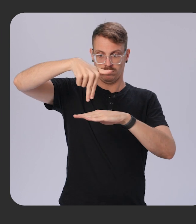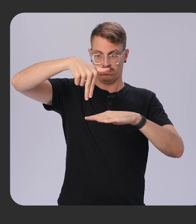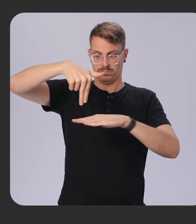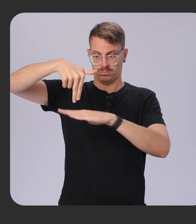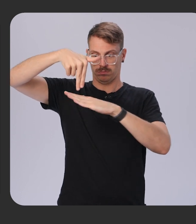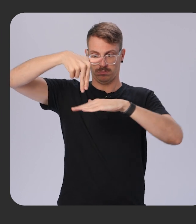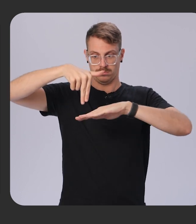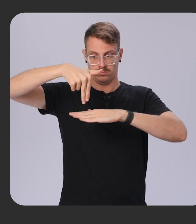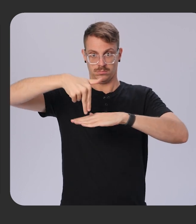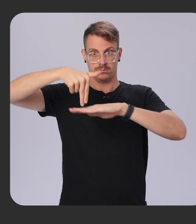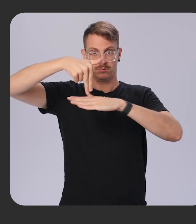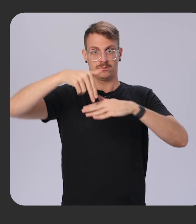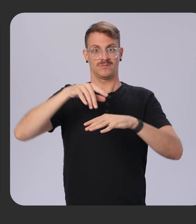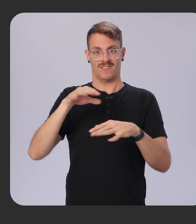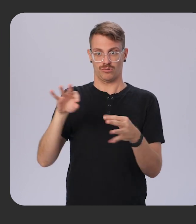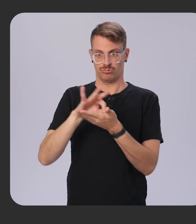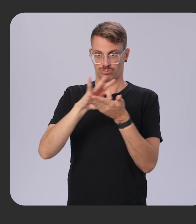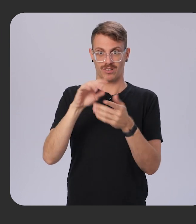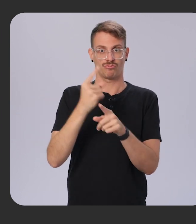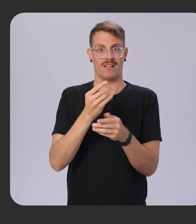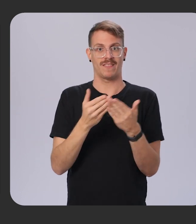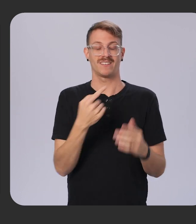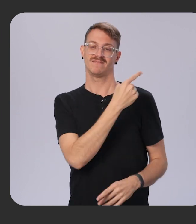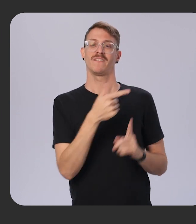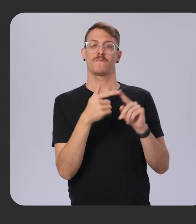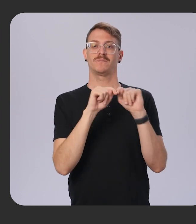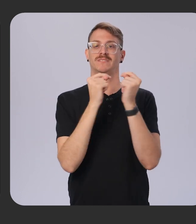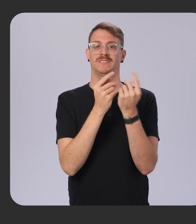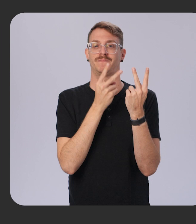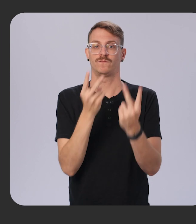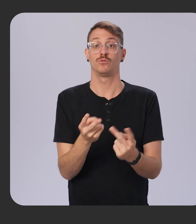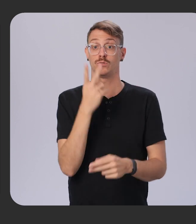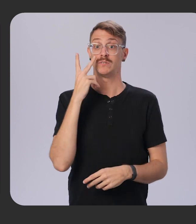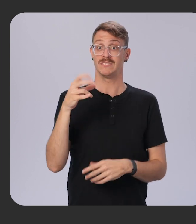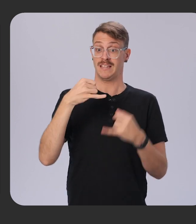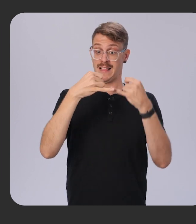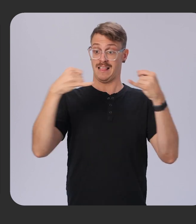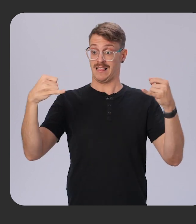in the world. This is from TeamViewer. See how the line follows the shape of the printer